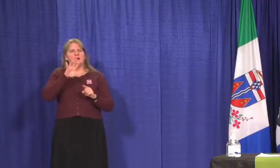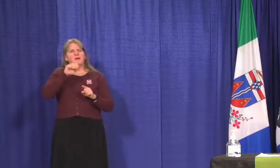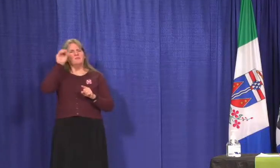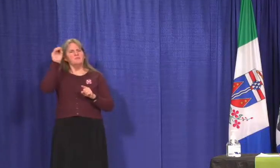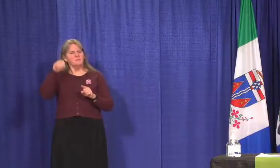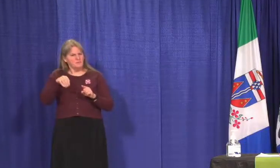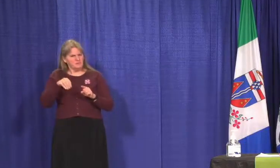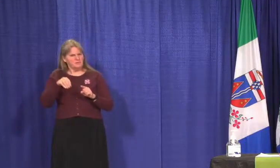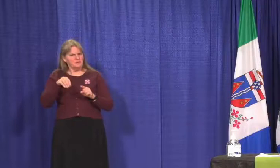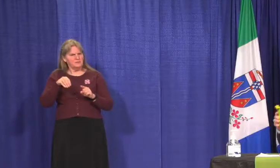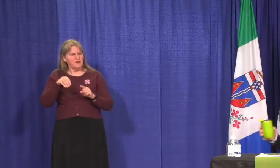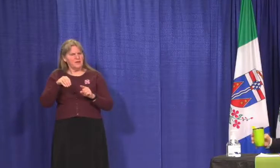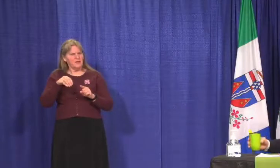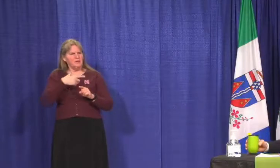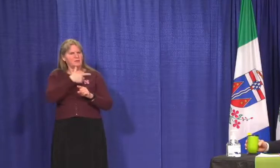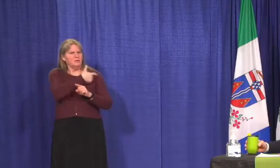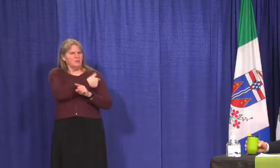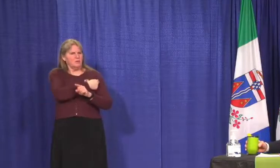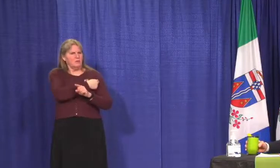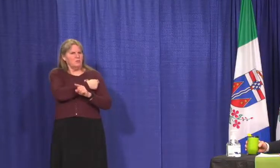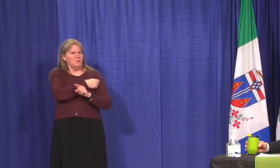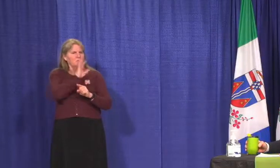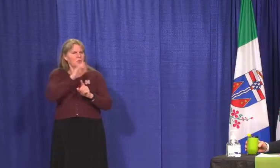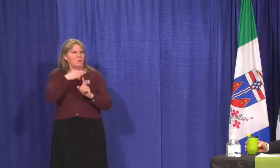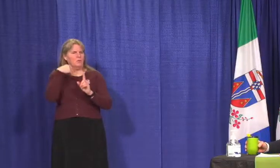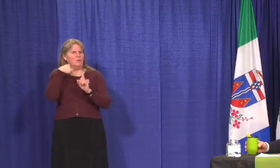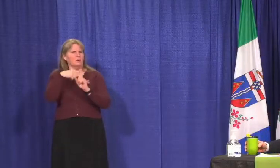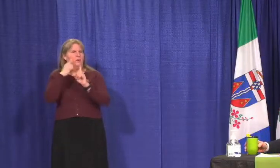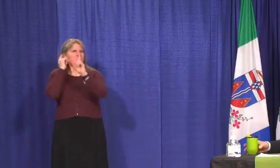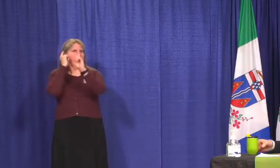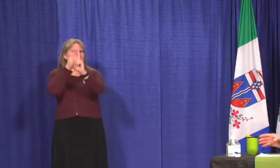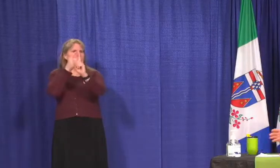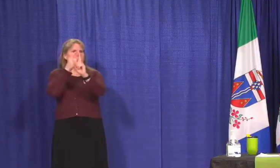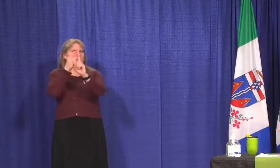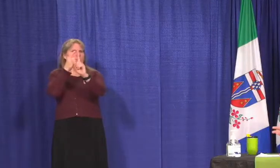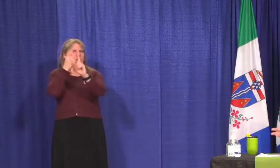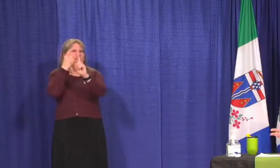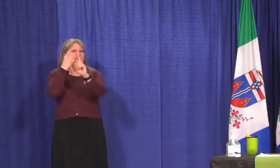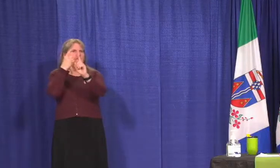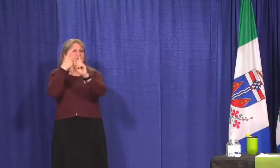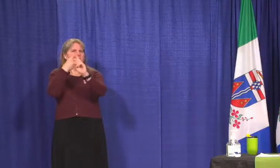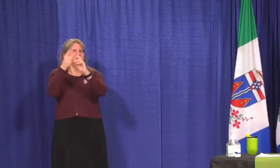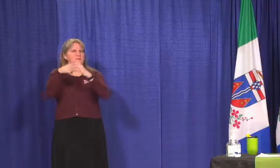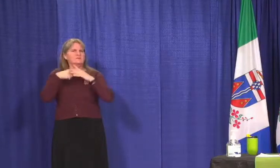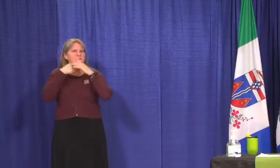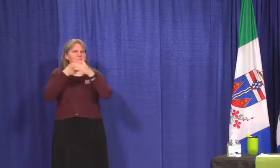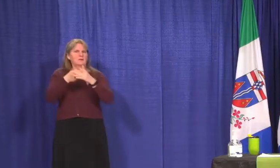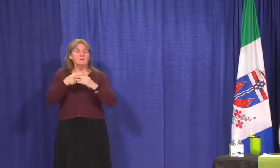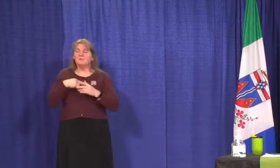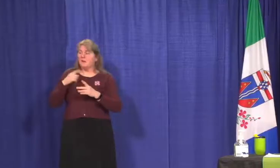campaign?